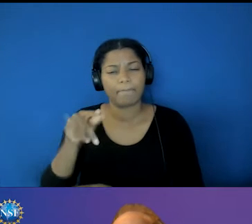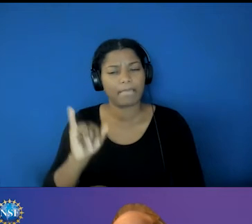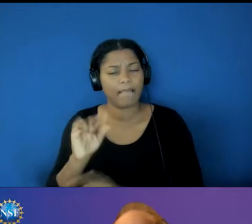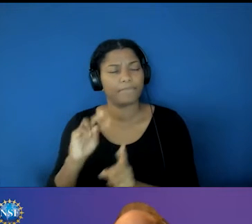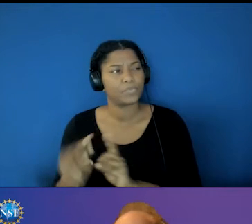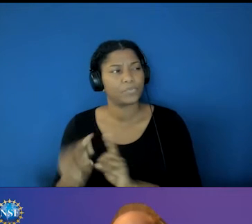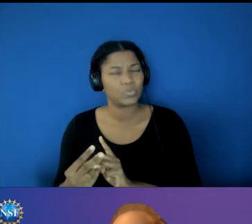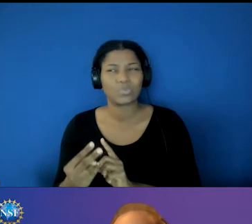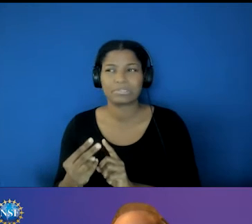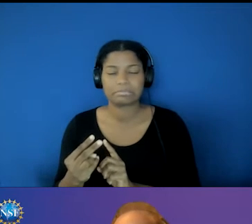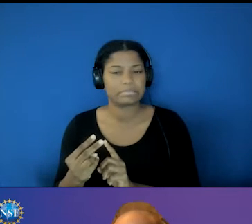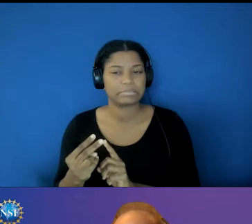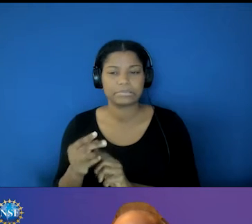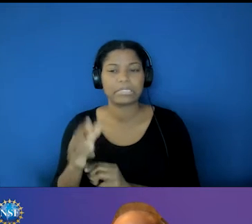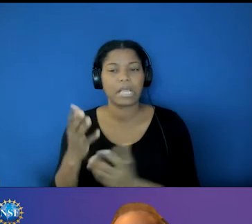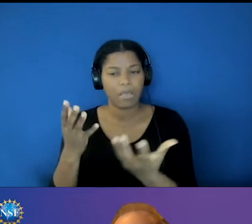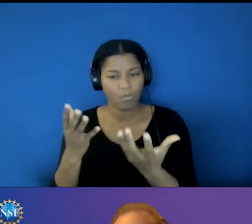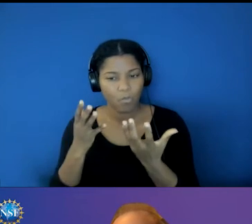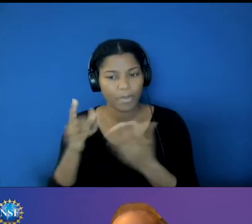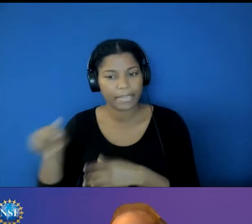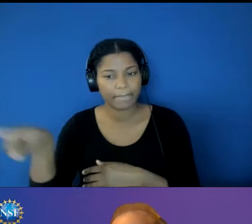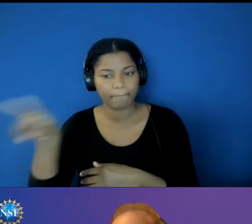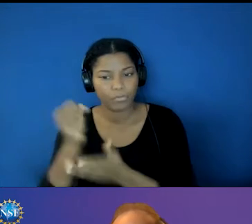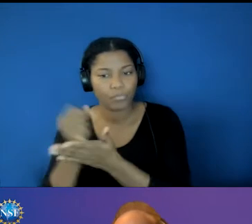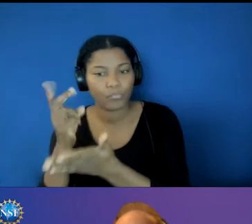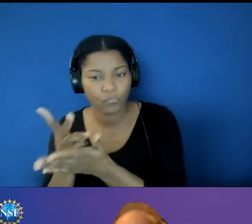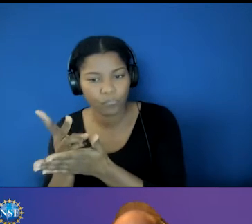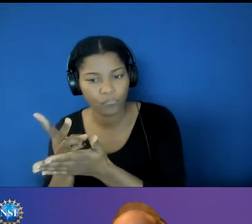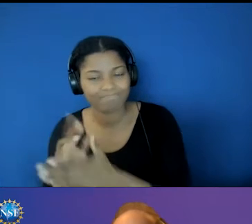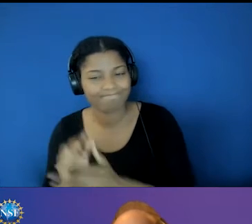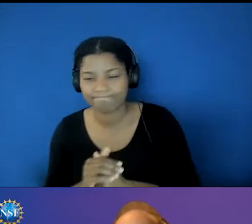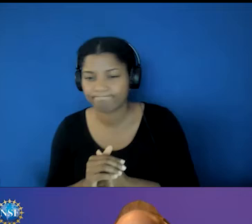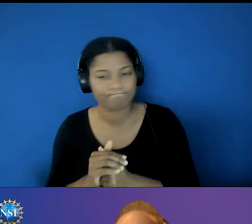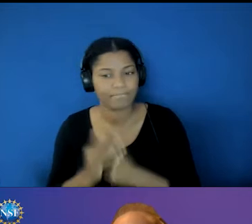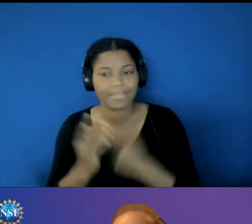to convince somebody of the merits of your proposal, think like a reviewer.